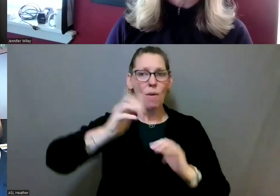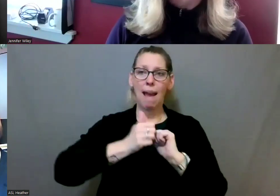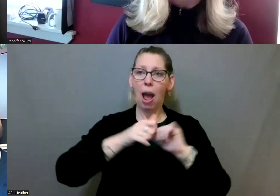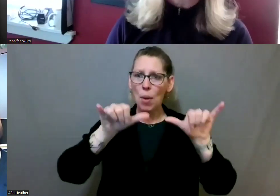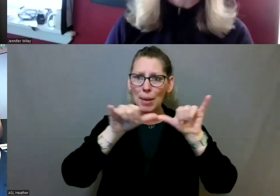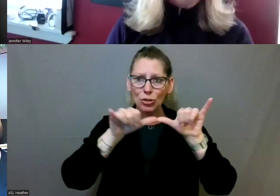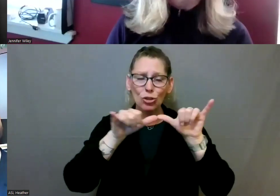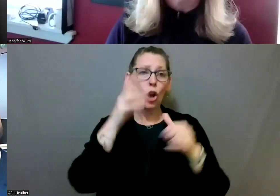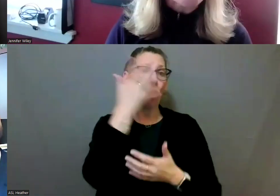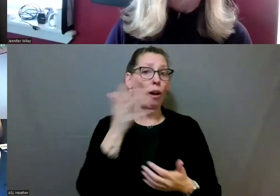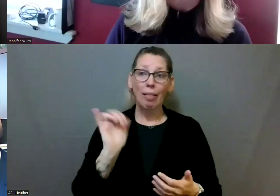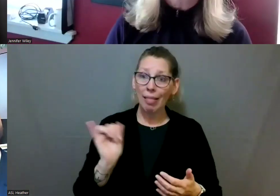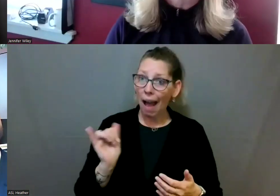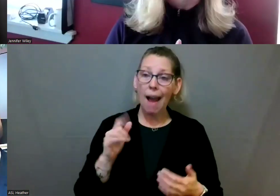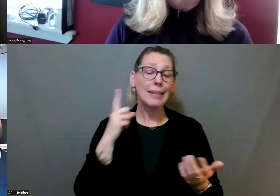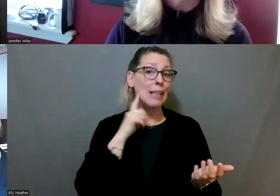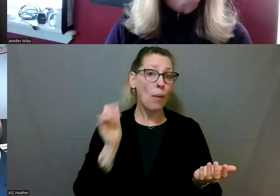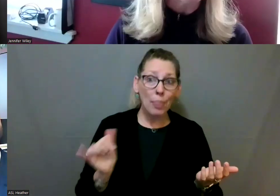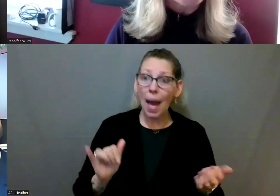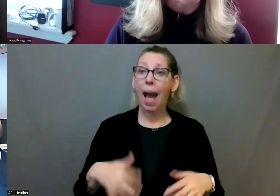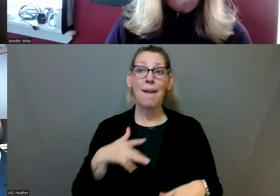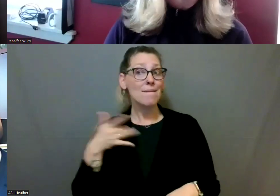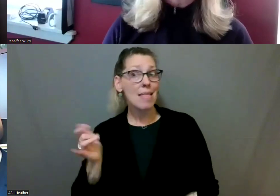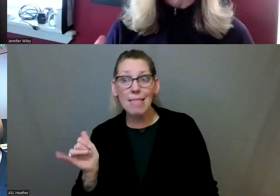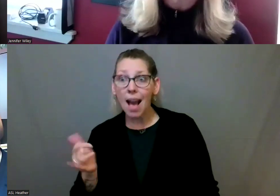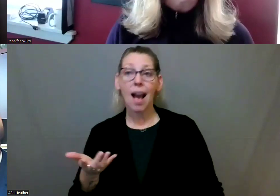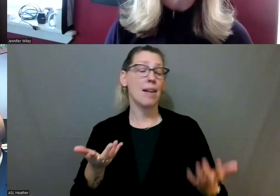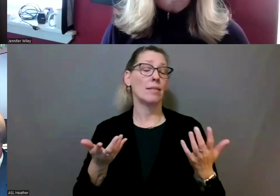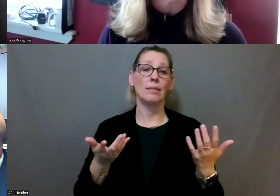it look like what does it sound like what does it feel like what do we do when it's